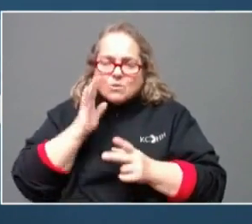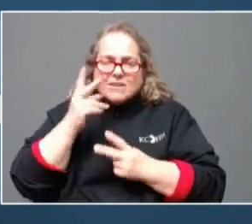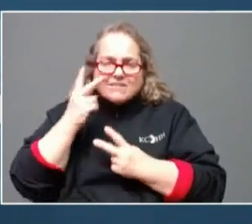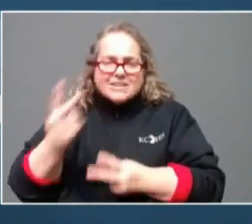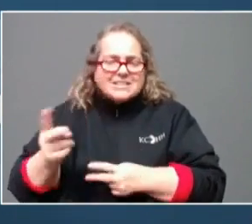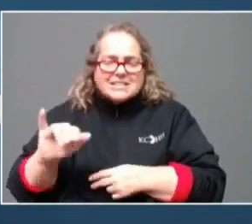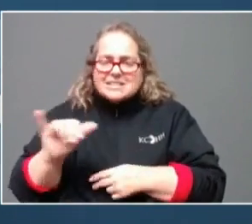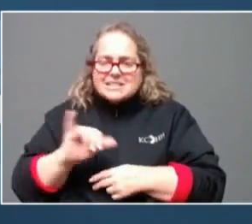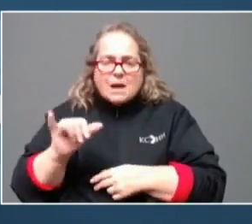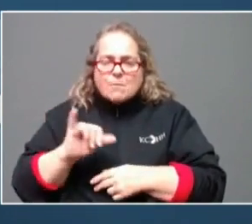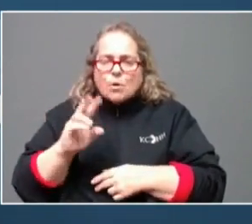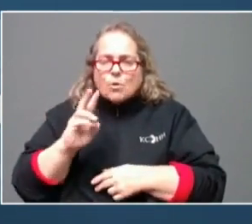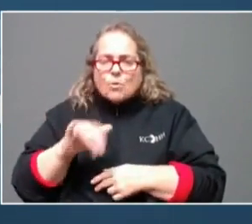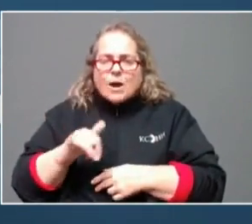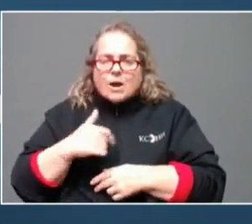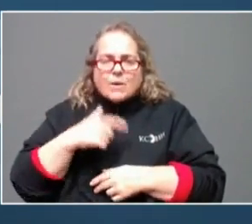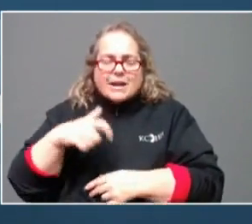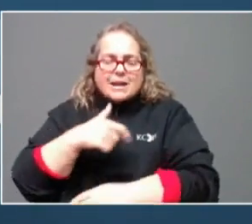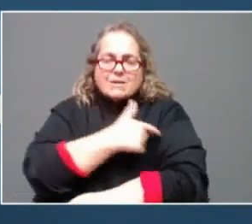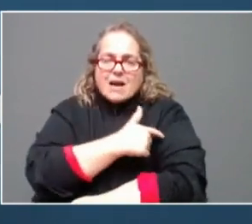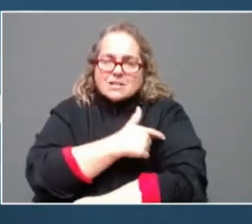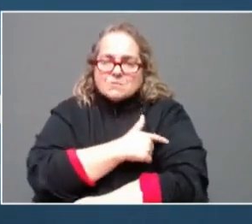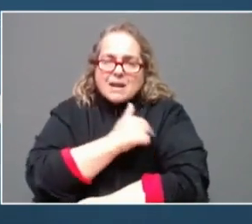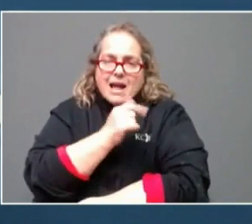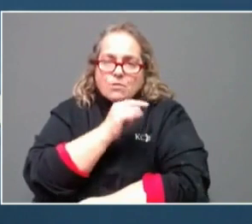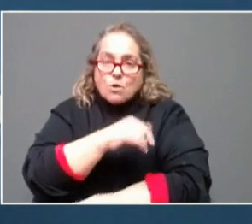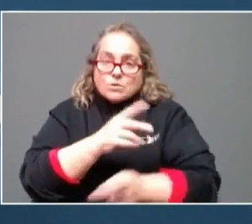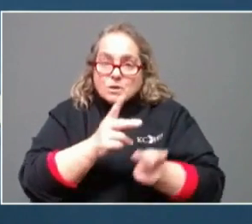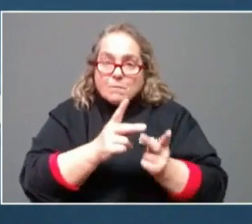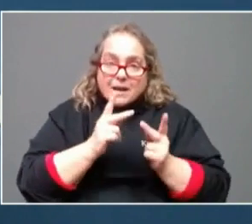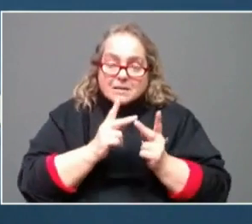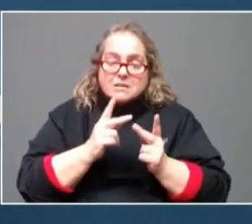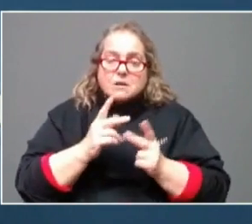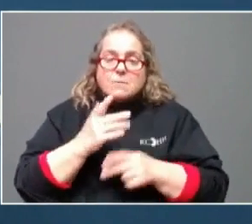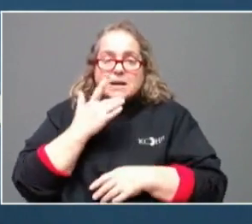we need vaccines to be at those places because some won't do what you did in